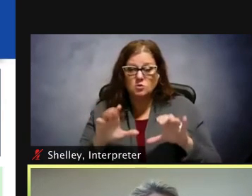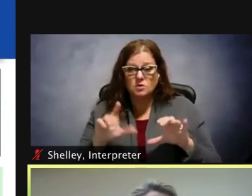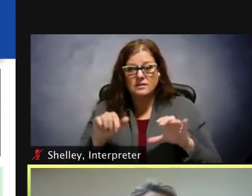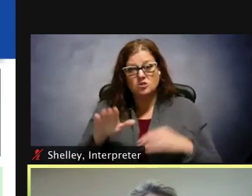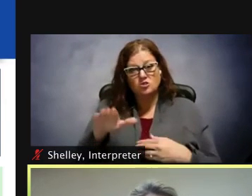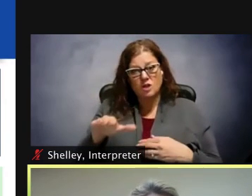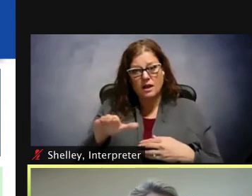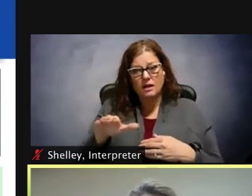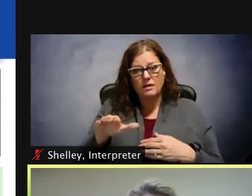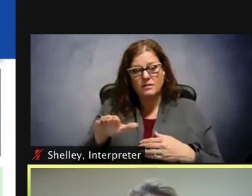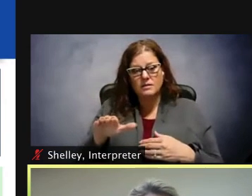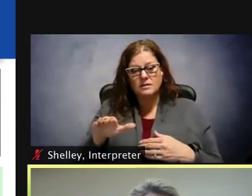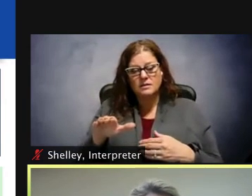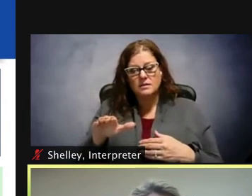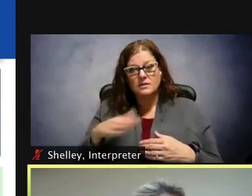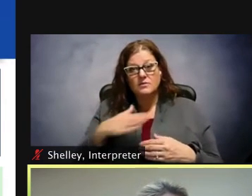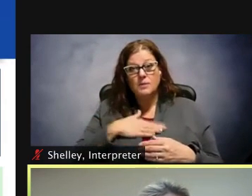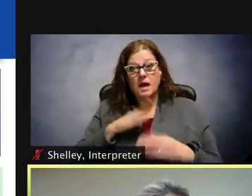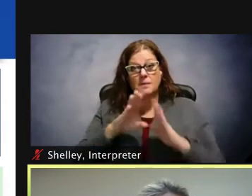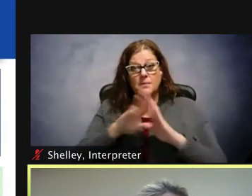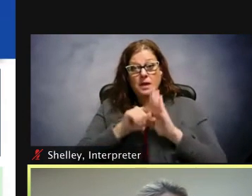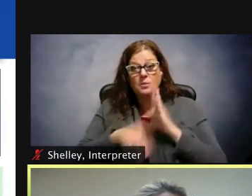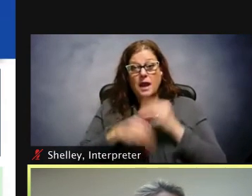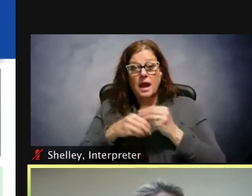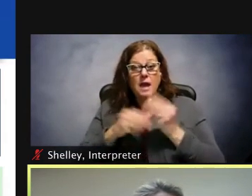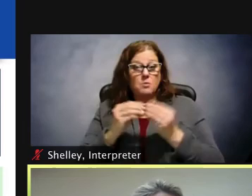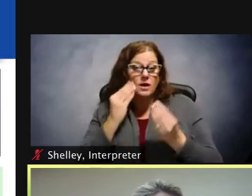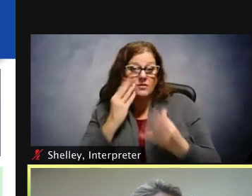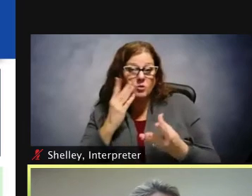from my background... and I'm happy to add more information if you need more information.